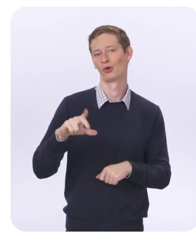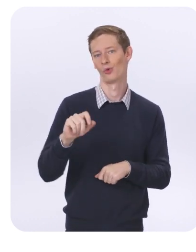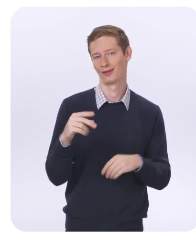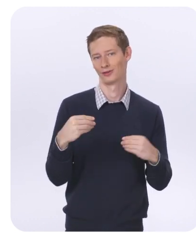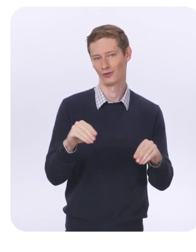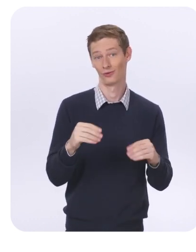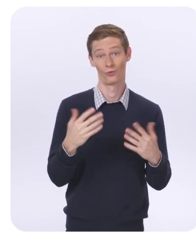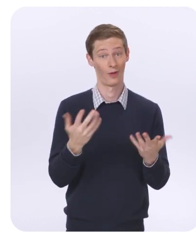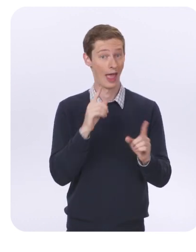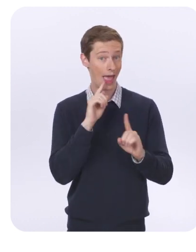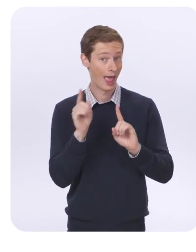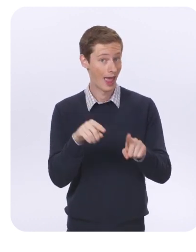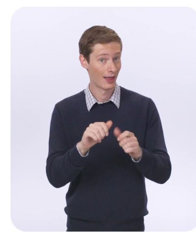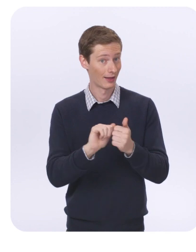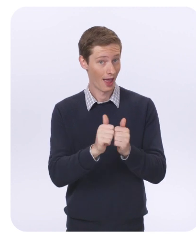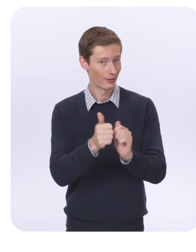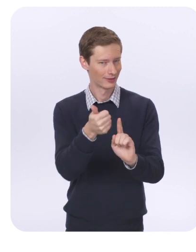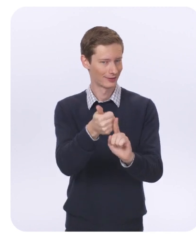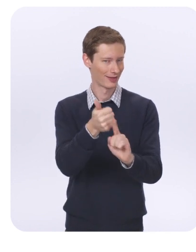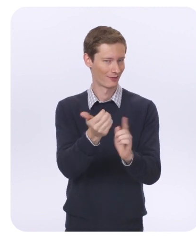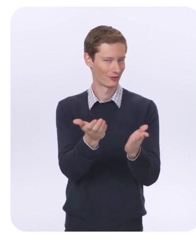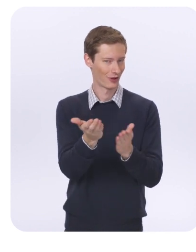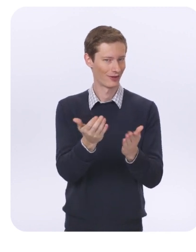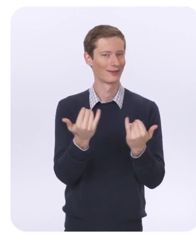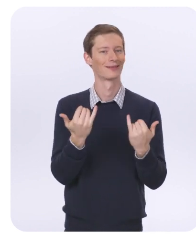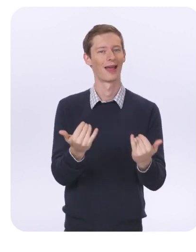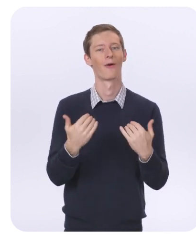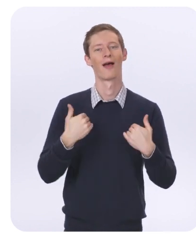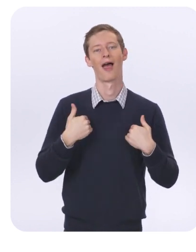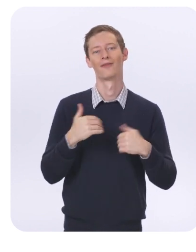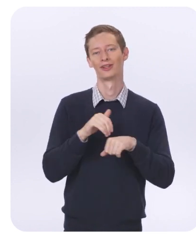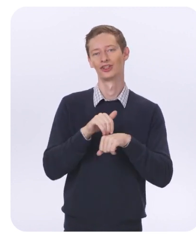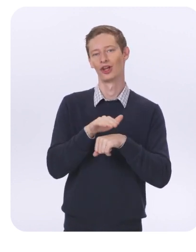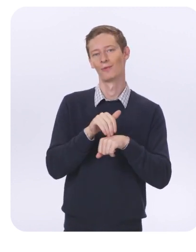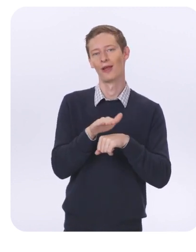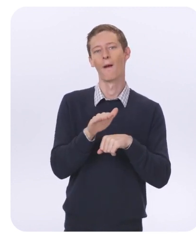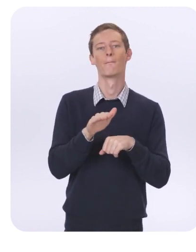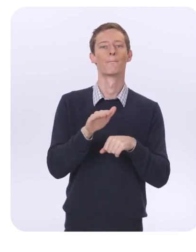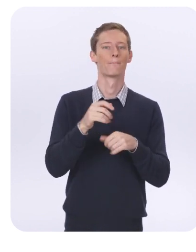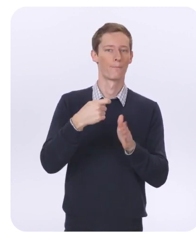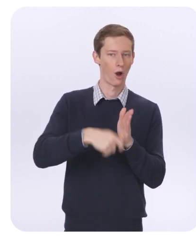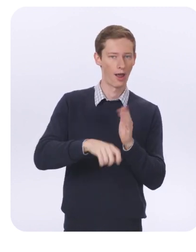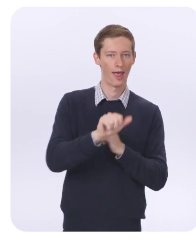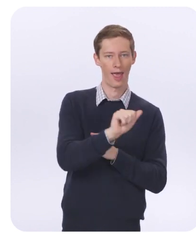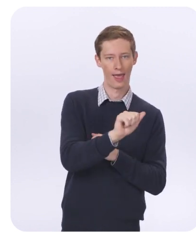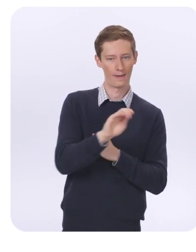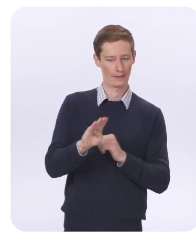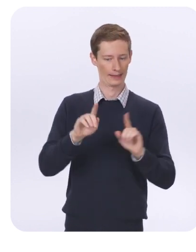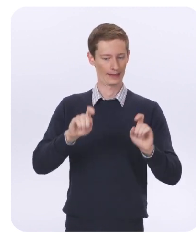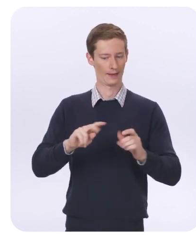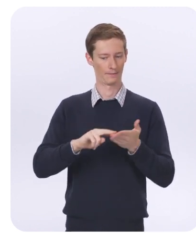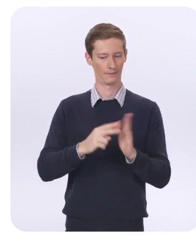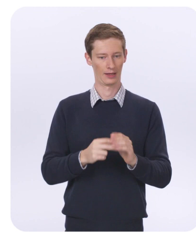You can use this tool to generate the data that will help you make a decision on whether or not you should adjust your prices to better align